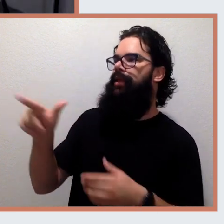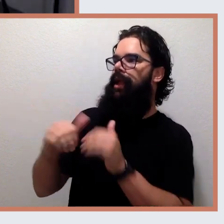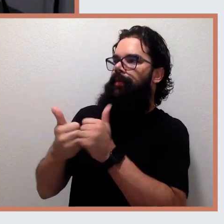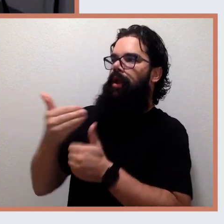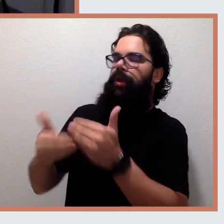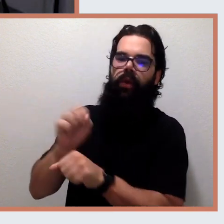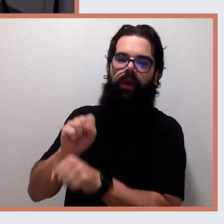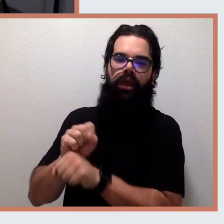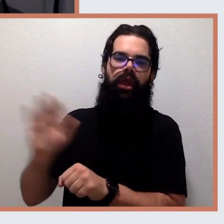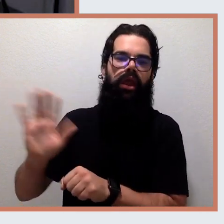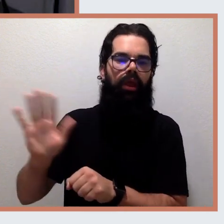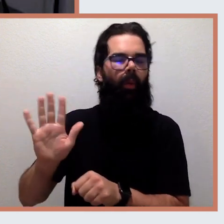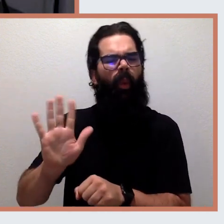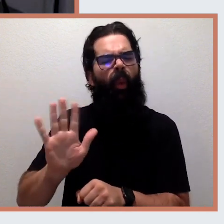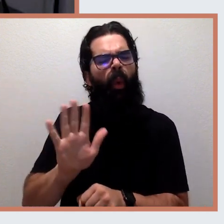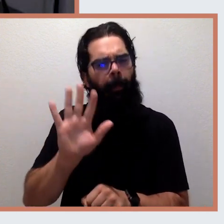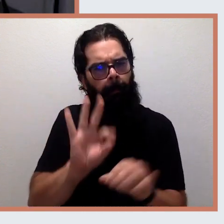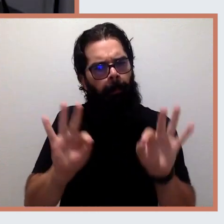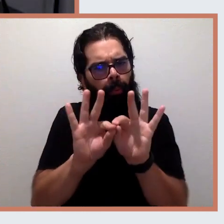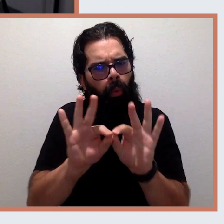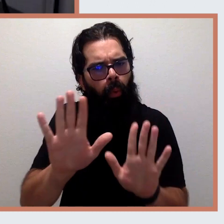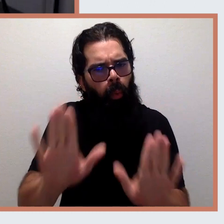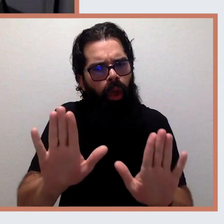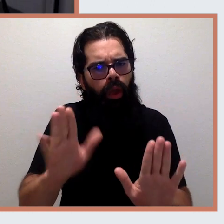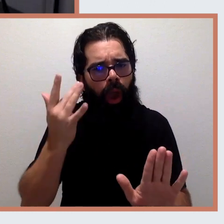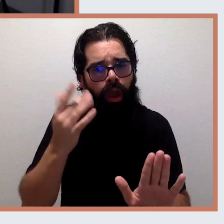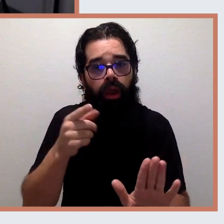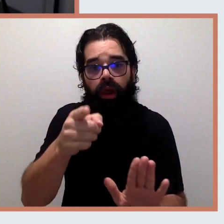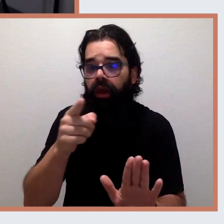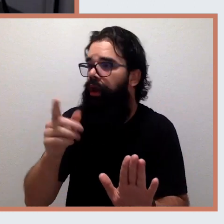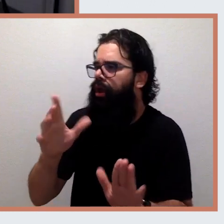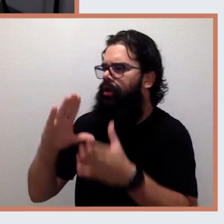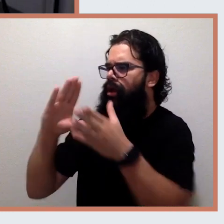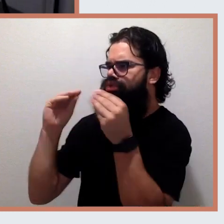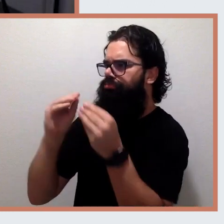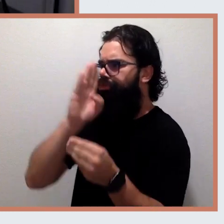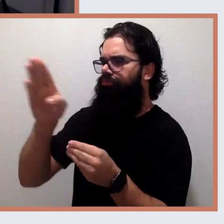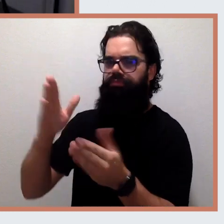and you're like, "That's messed up, I don't like how that studio did that, that's completely incorrect."